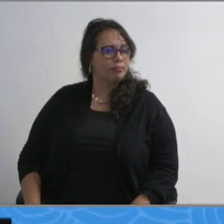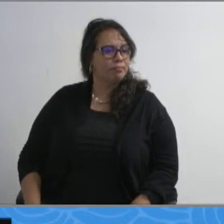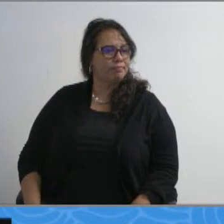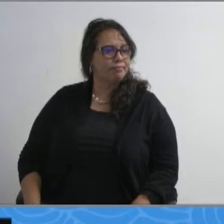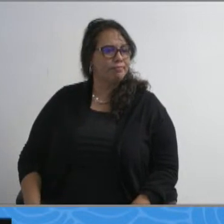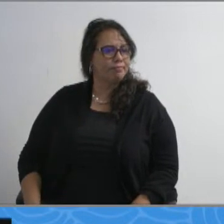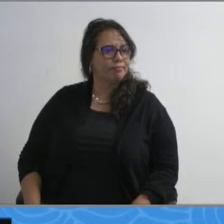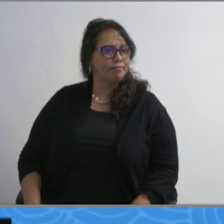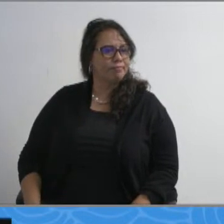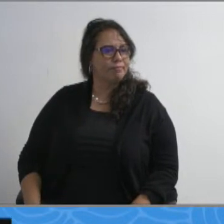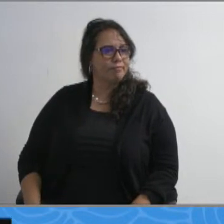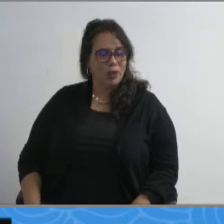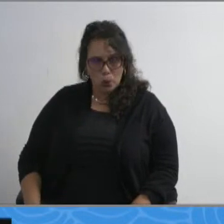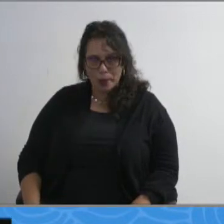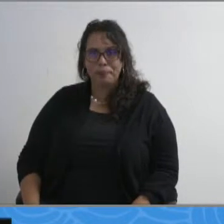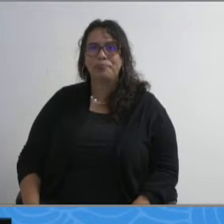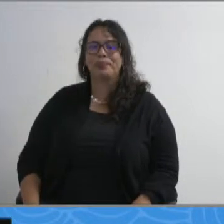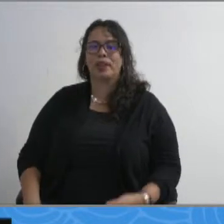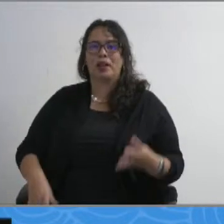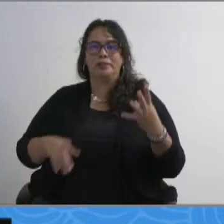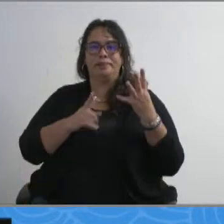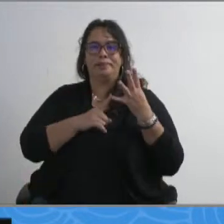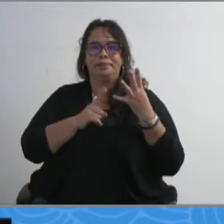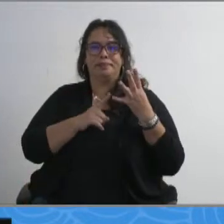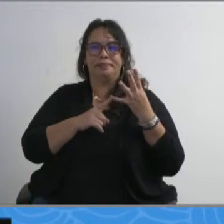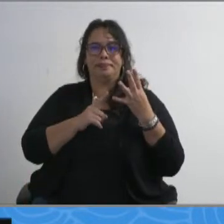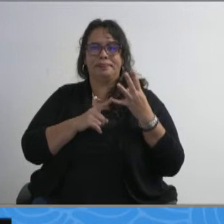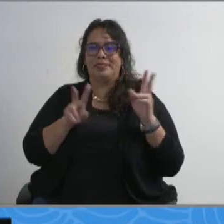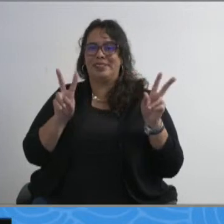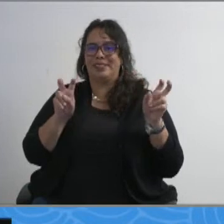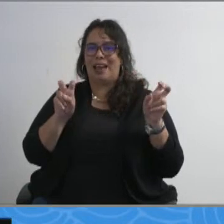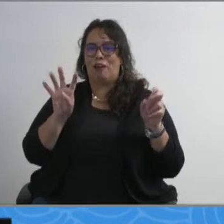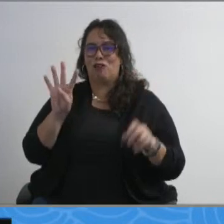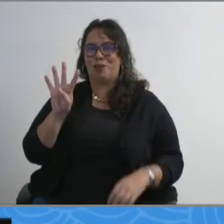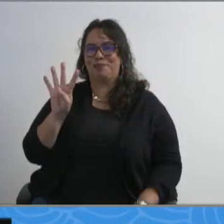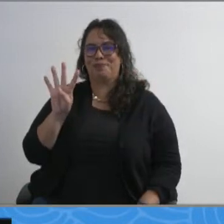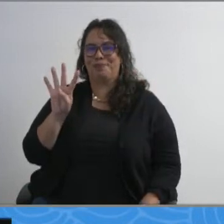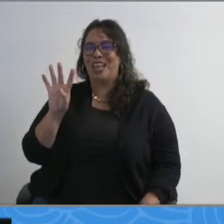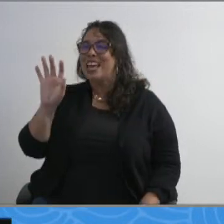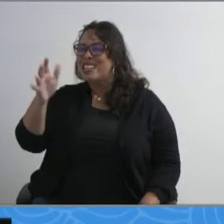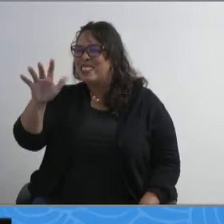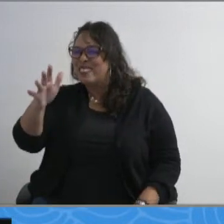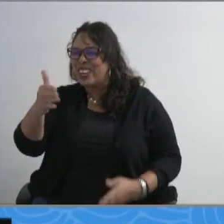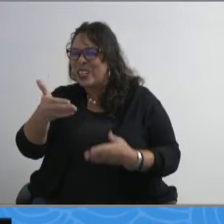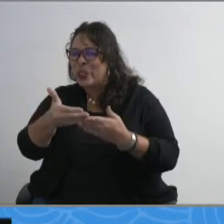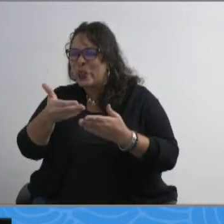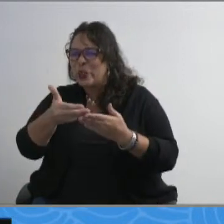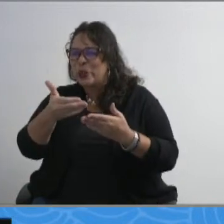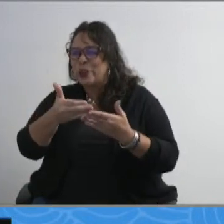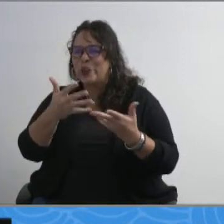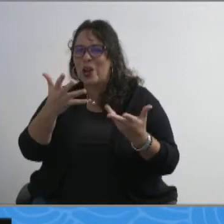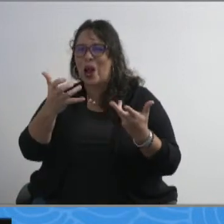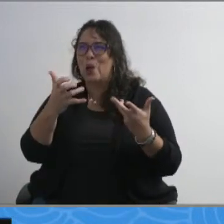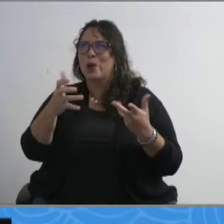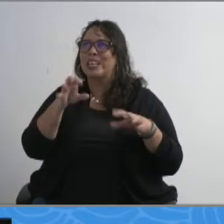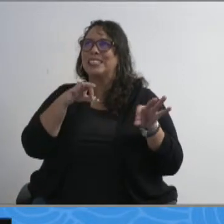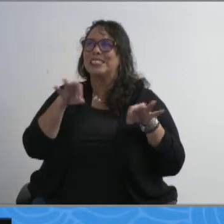Lastly, I'm gonna go in to Title IV. Title IV is fairly new. So, I'd like to talk a little bit about what Title IV is first.